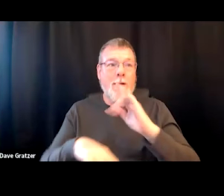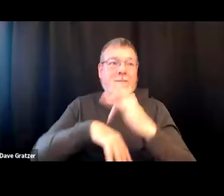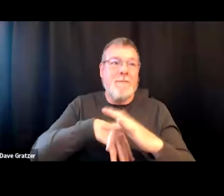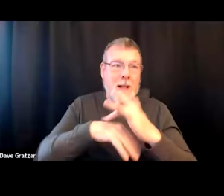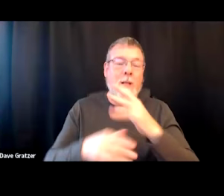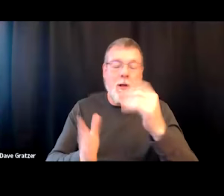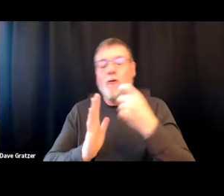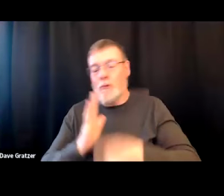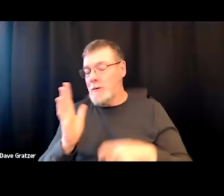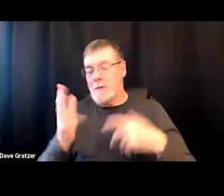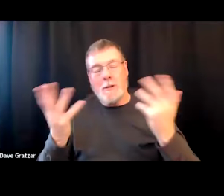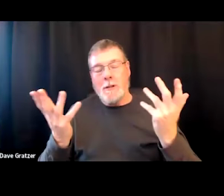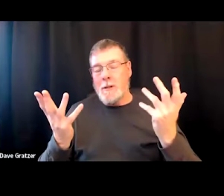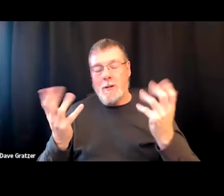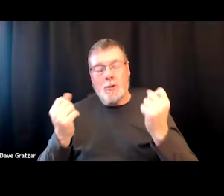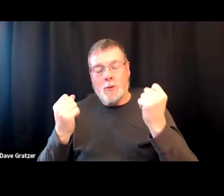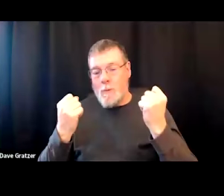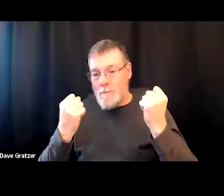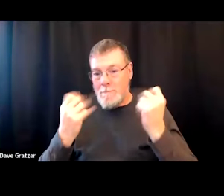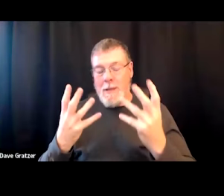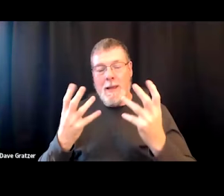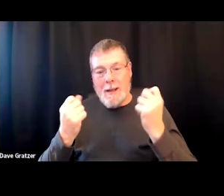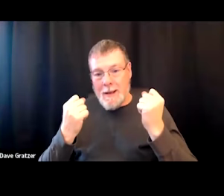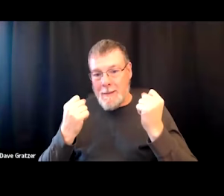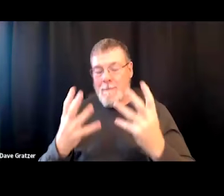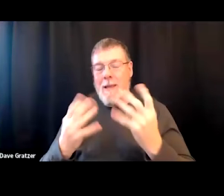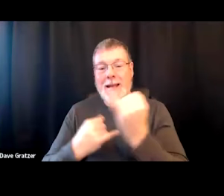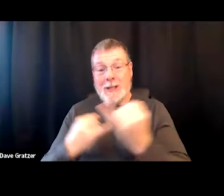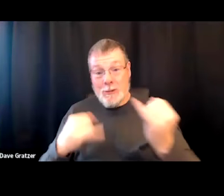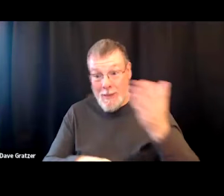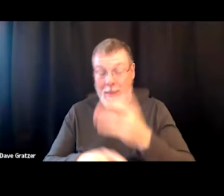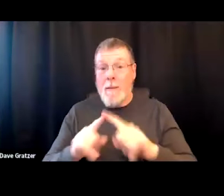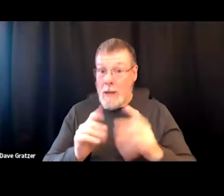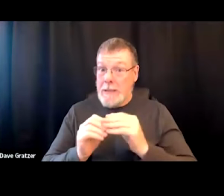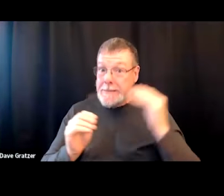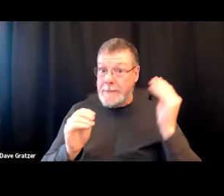There are so many instruments out there, many of them are expensive and maybe not more effective